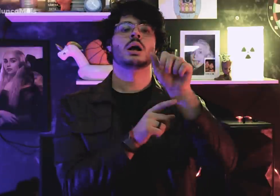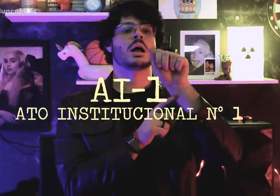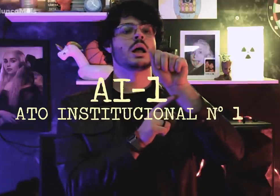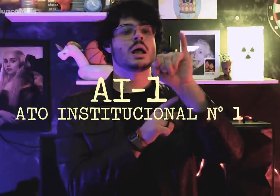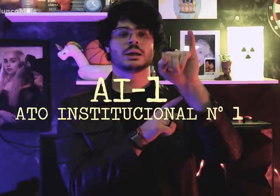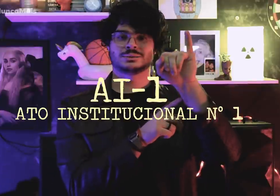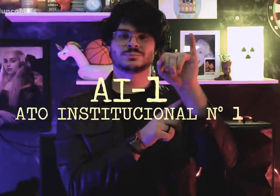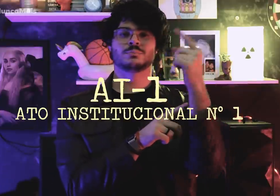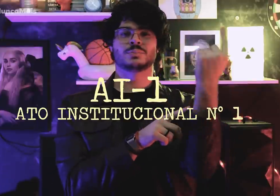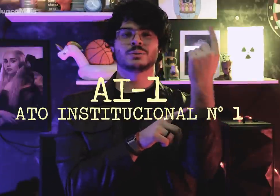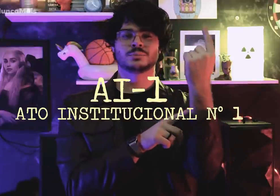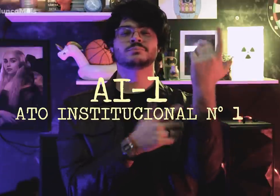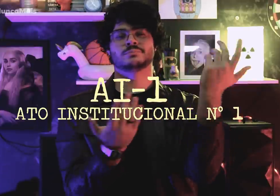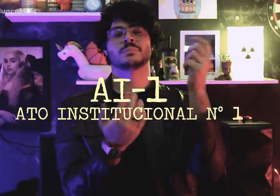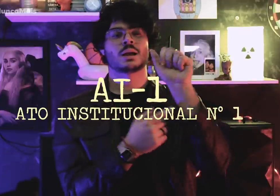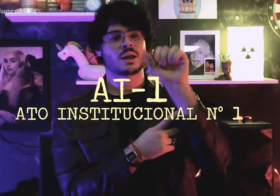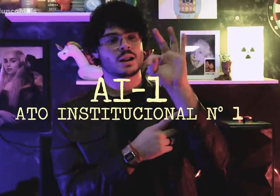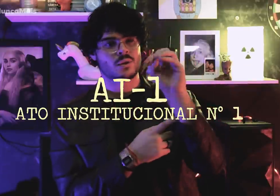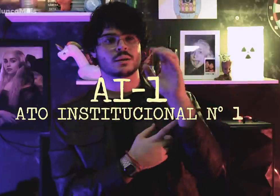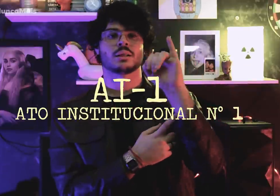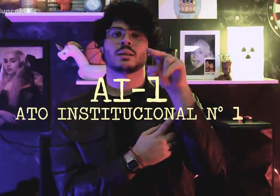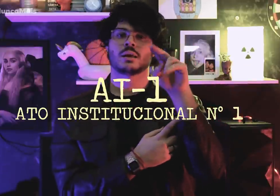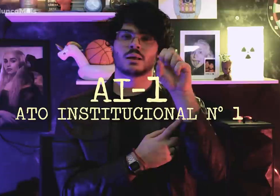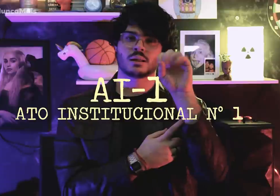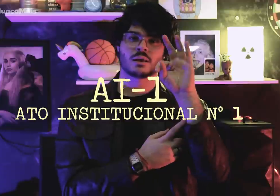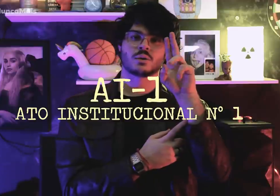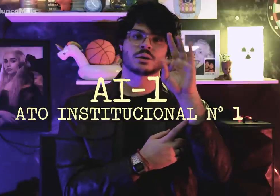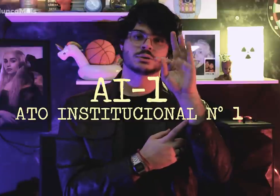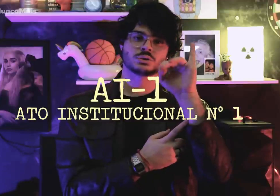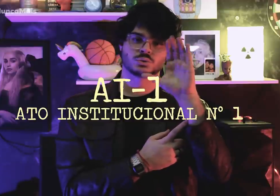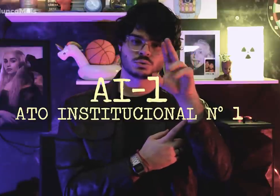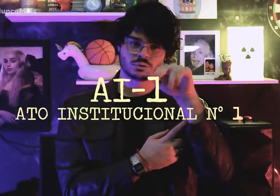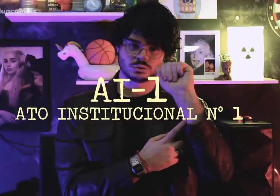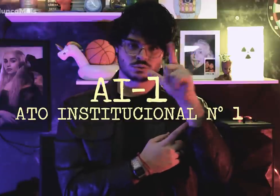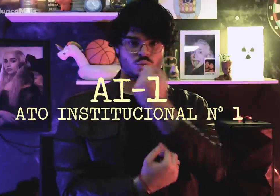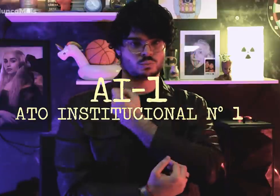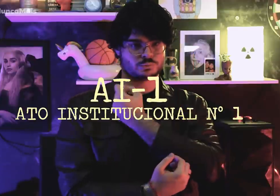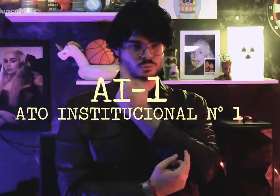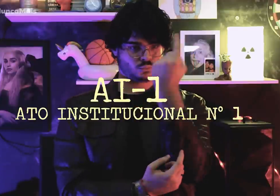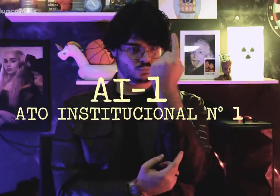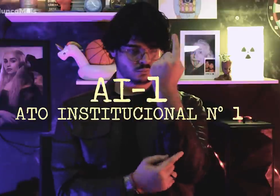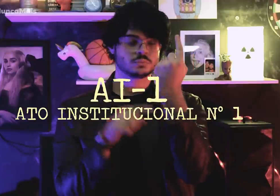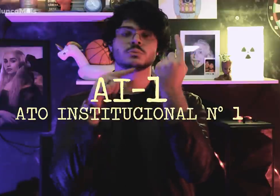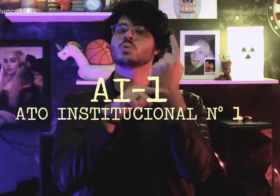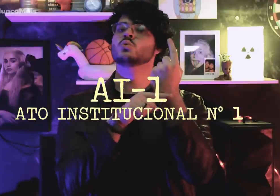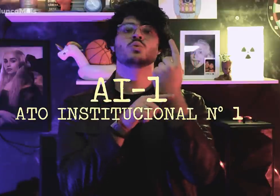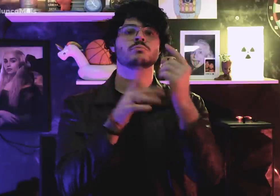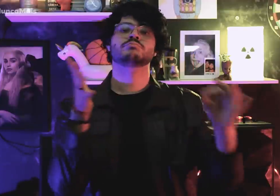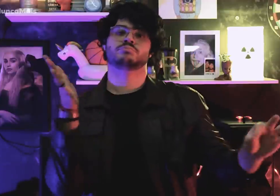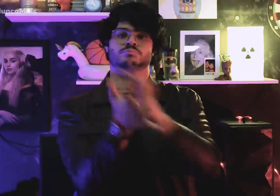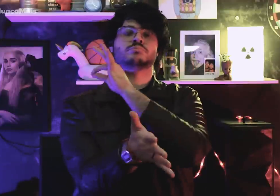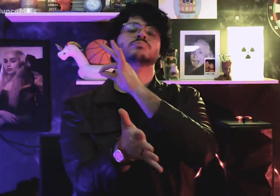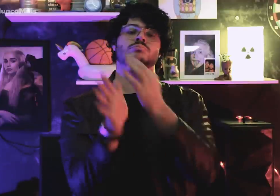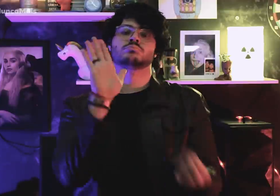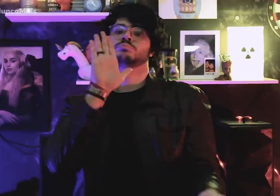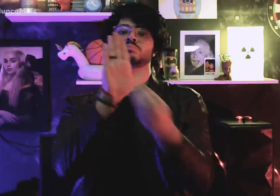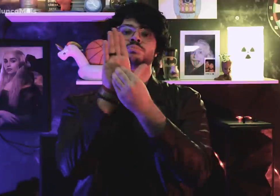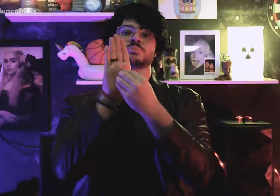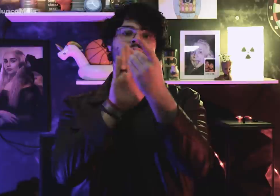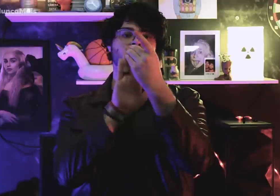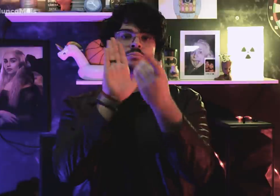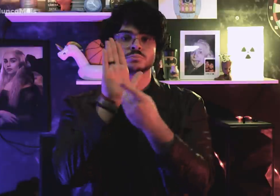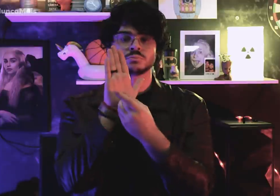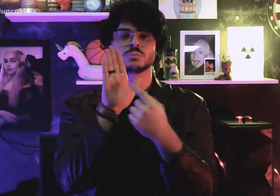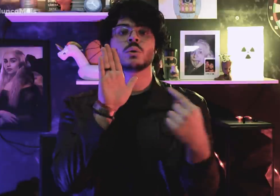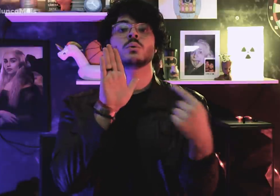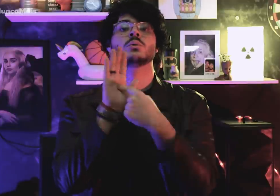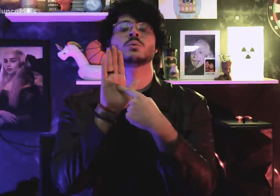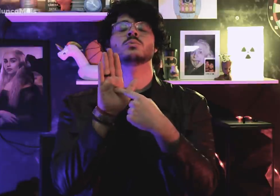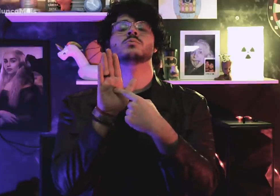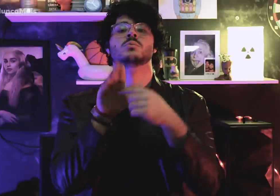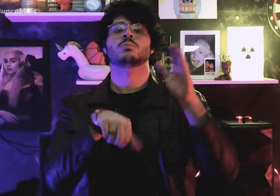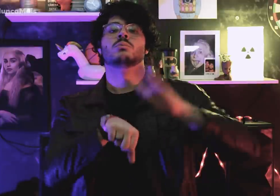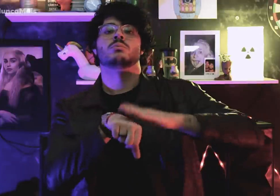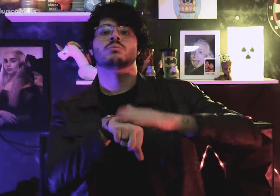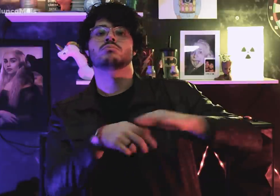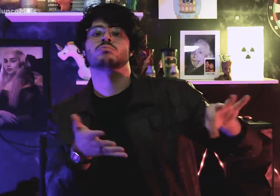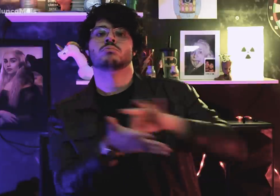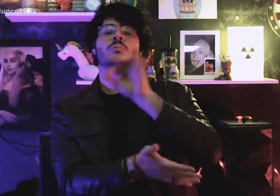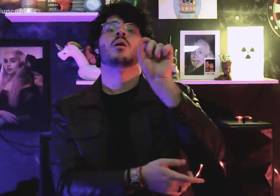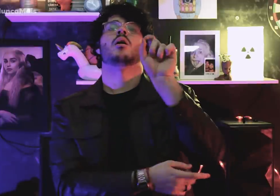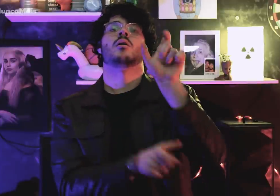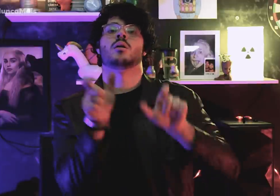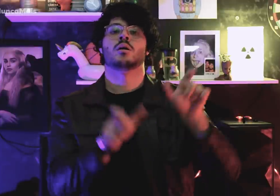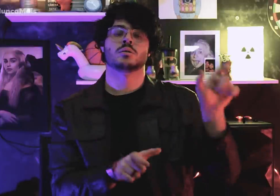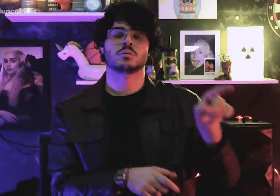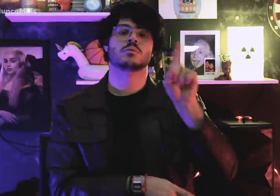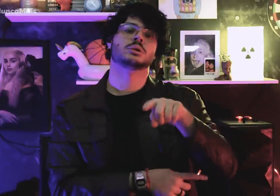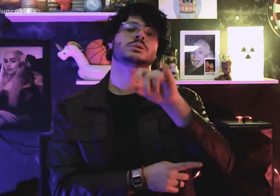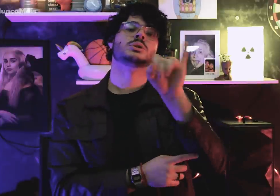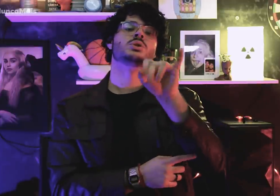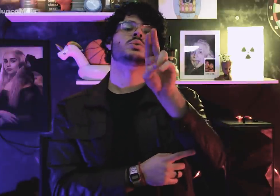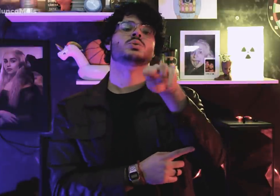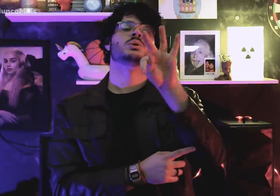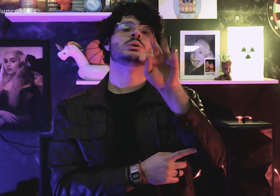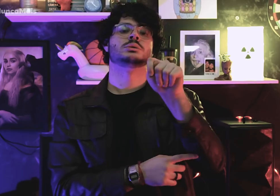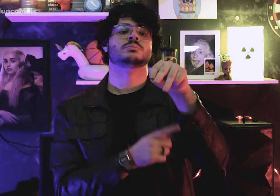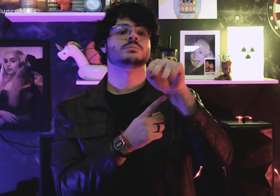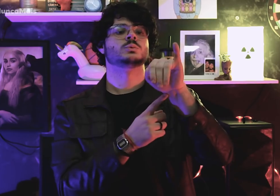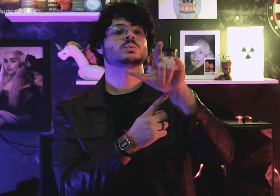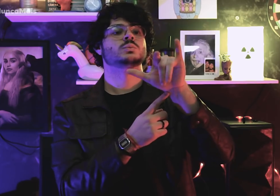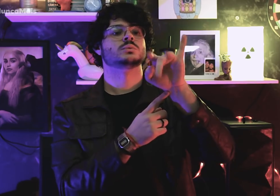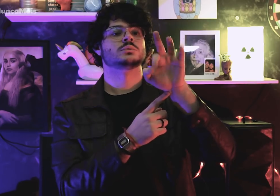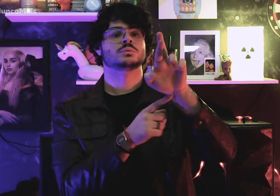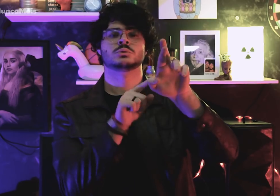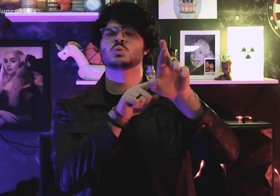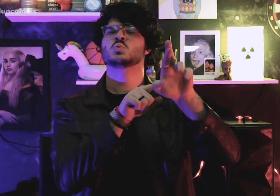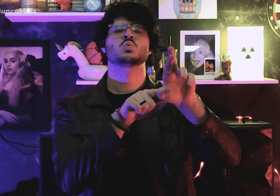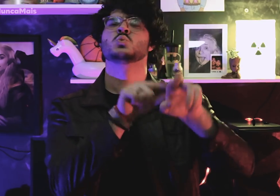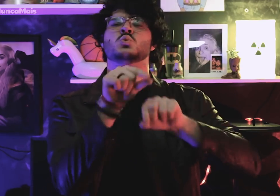AI-1, Institutional Act No. 1, with 11 articles, was enacted by the Military Junta,